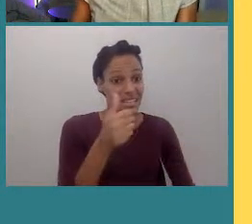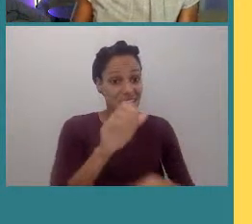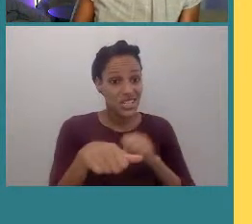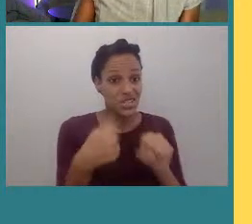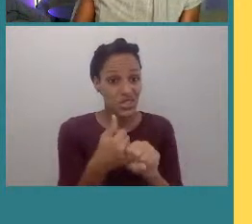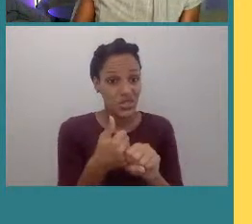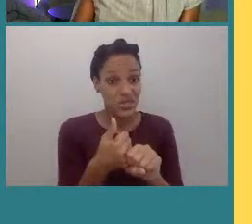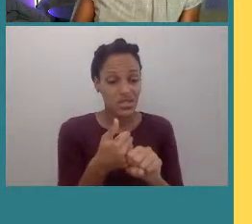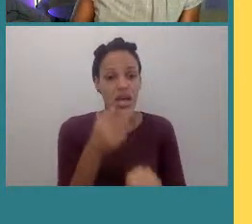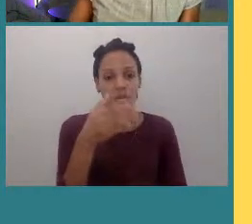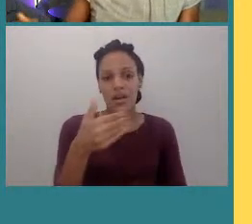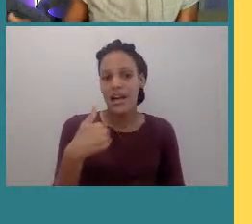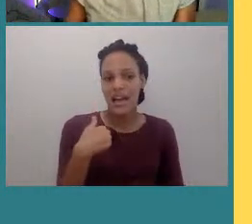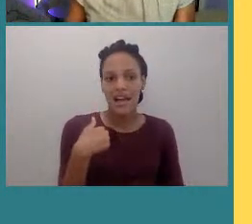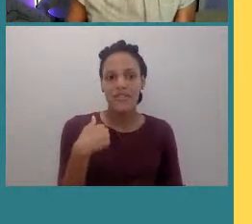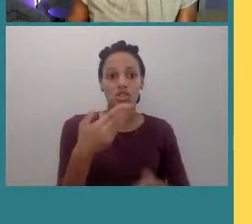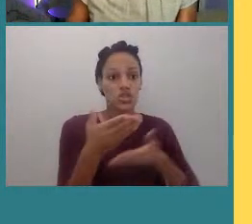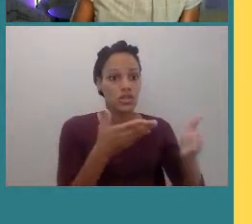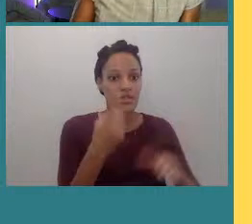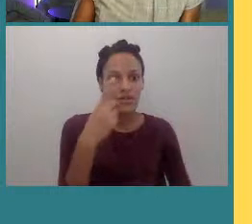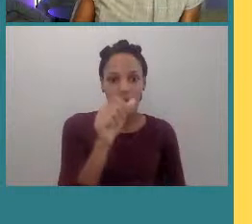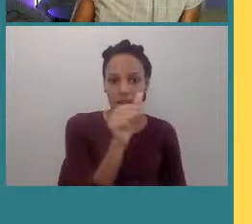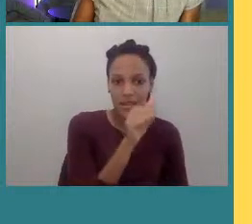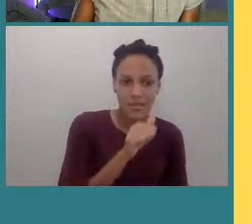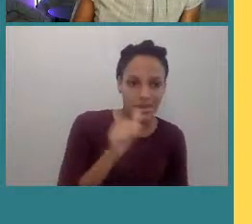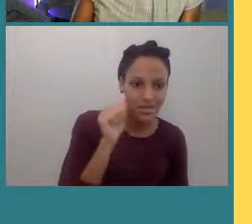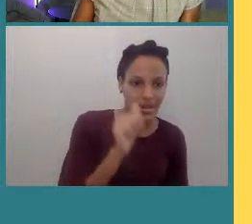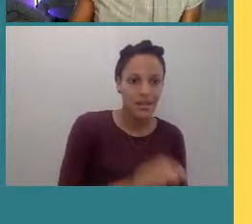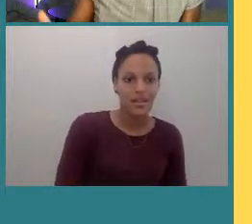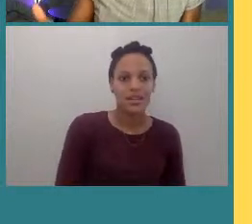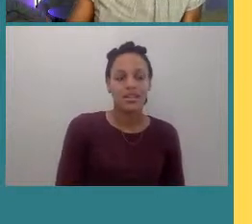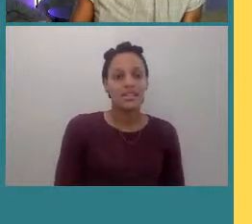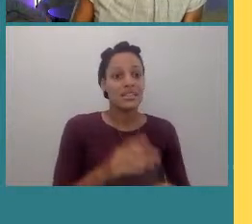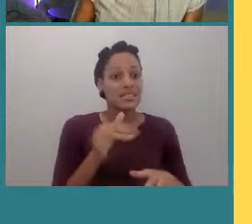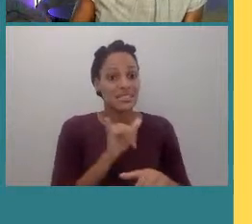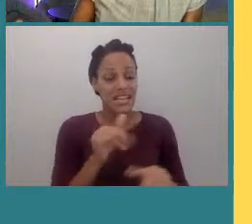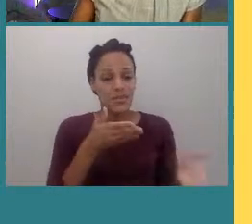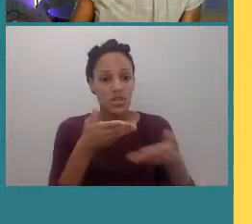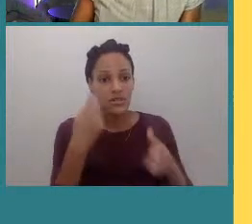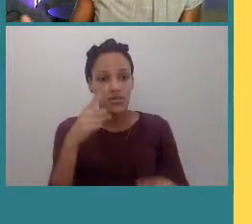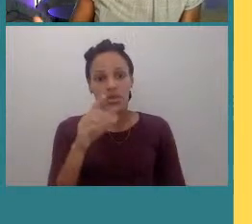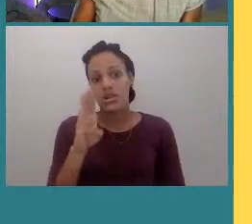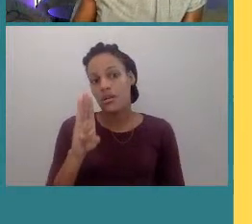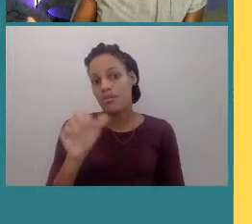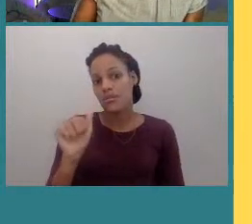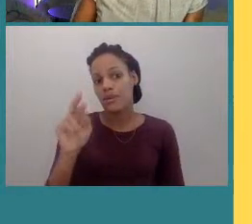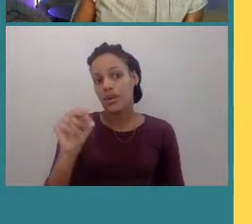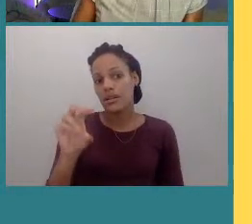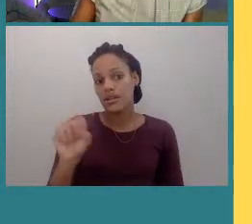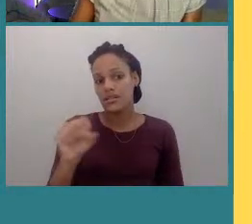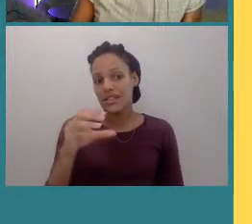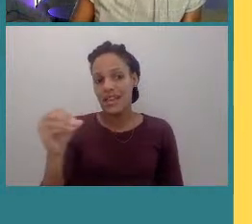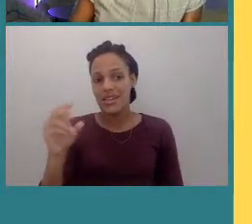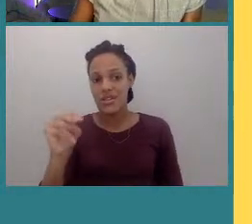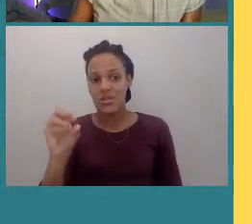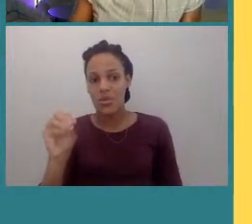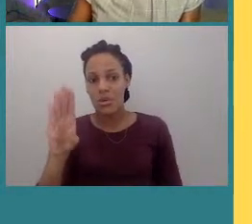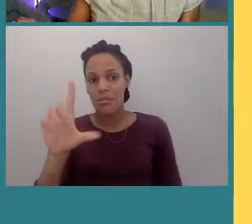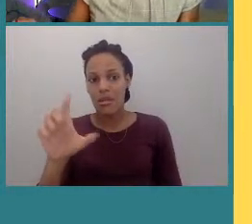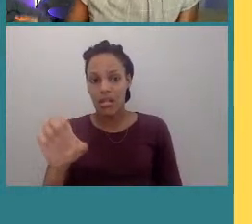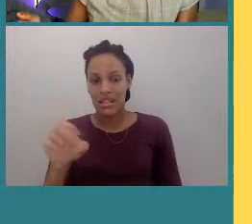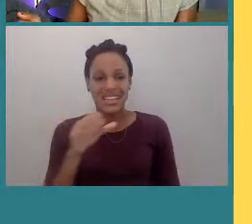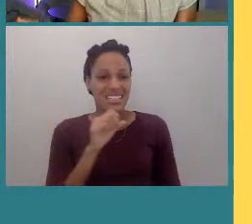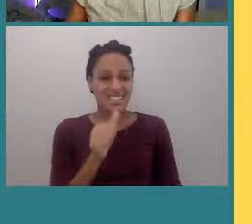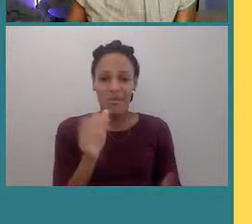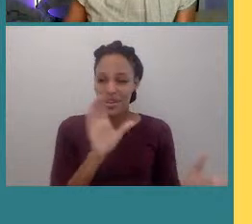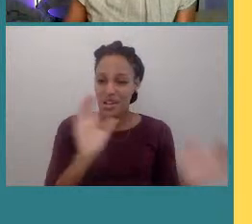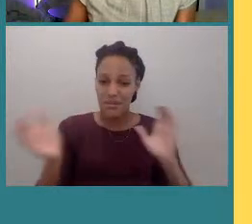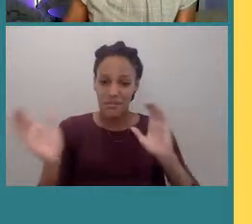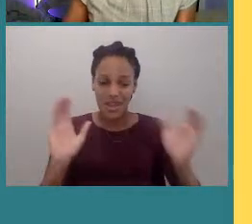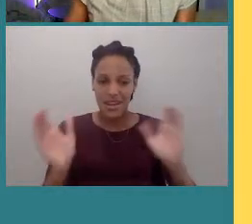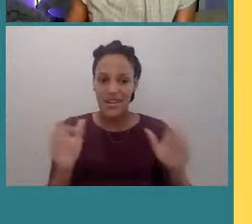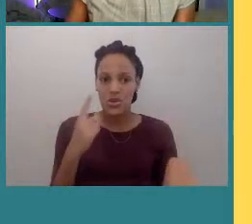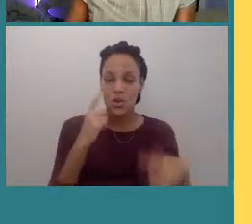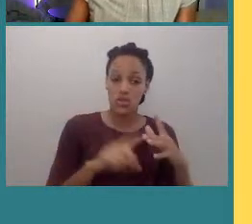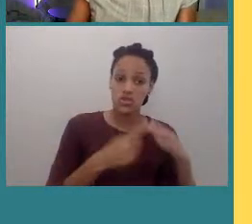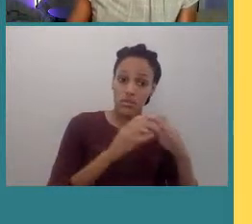have the service of an Amazon. We need to stop comparing the startup mom and pop, Black-owned